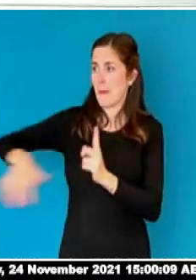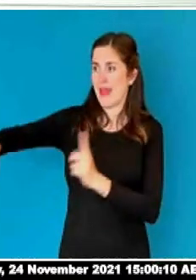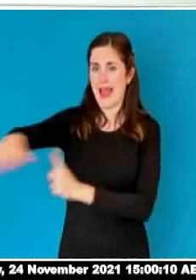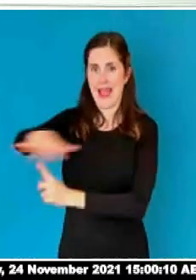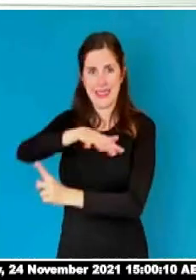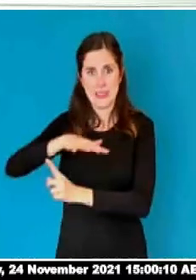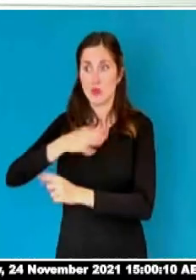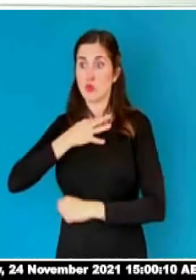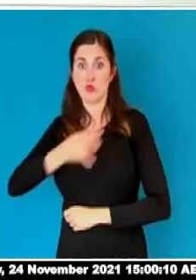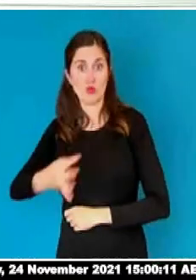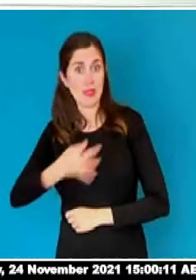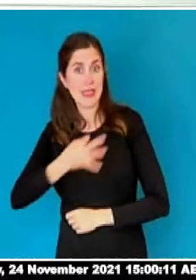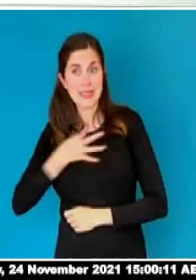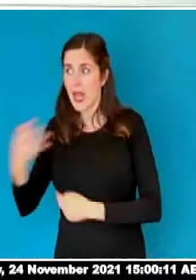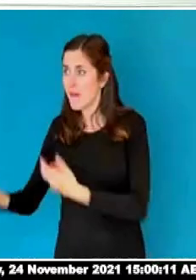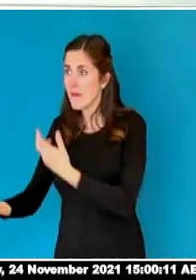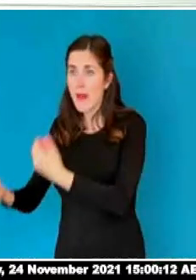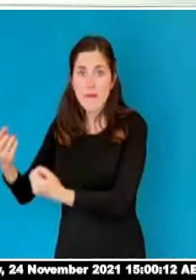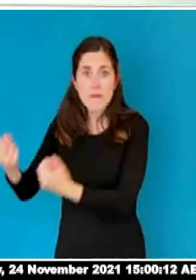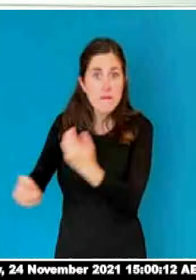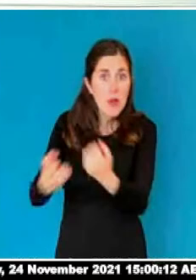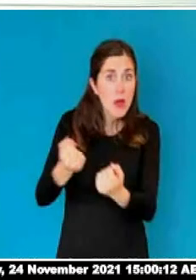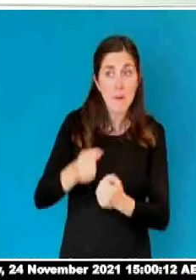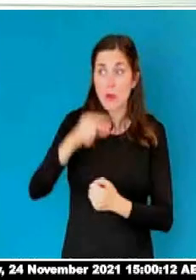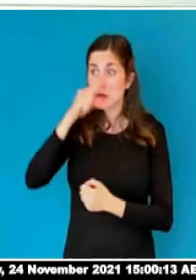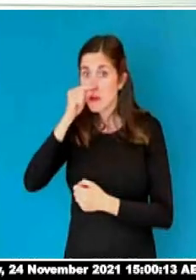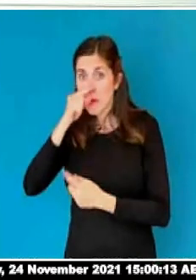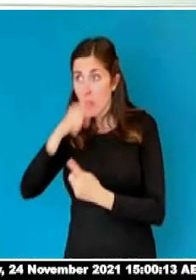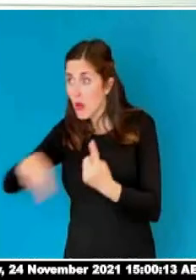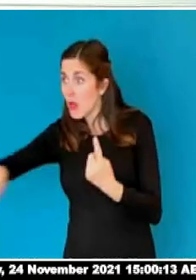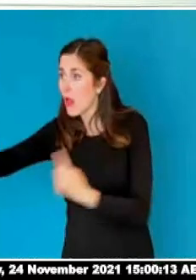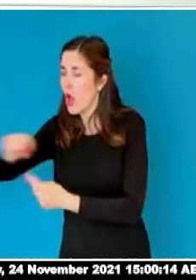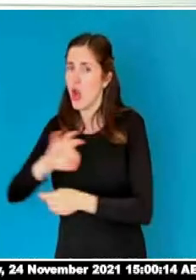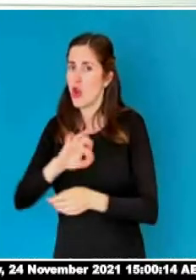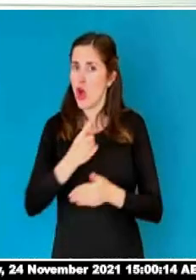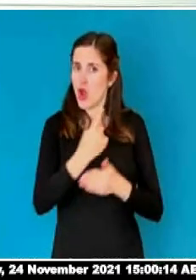risk that is or may be arising in the workplace and address it that way.